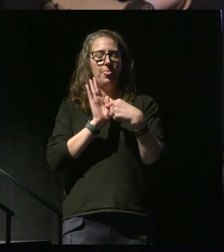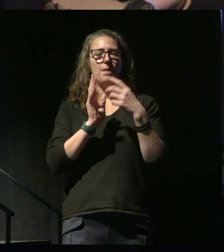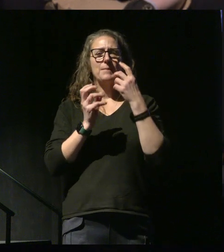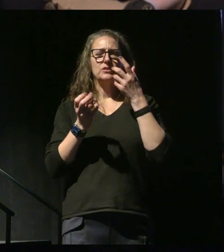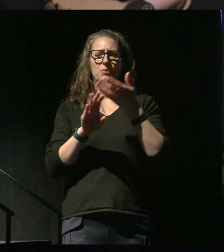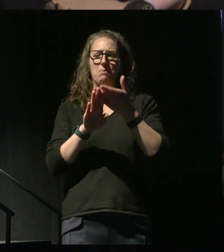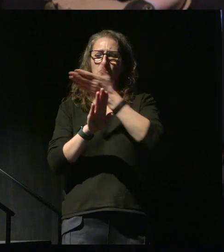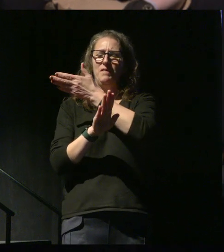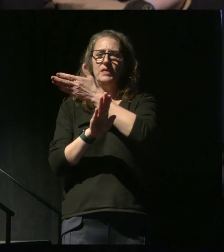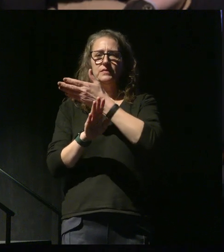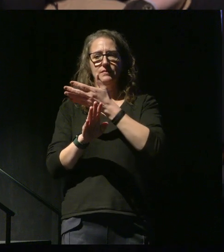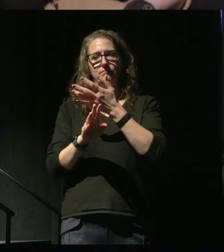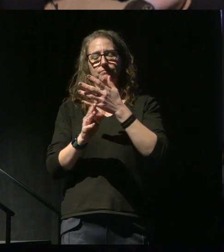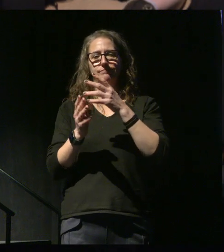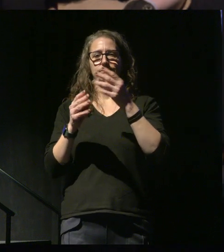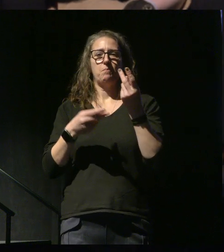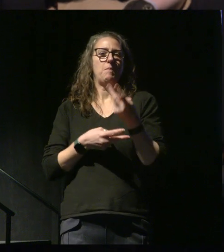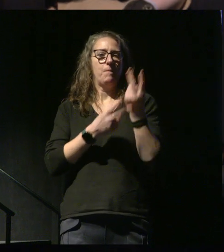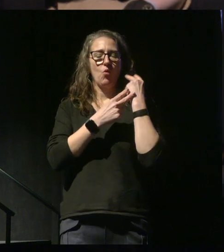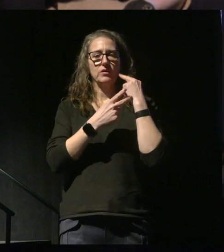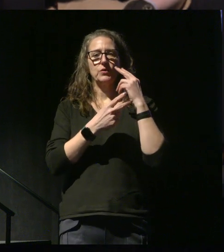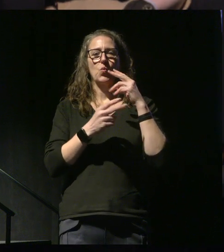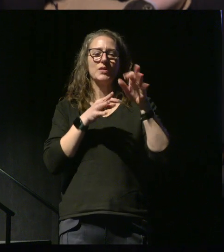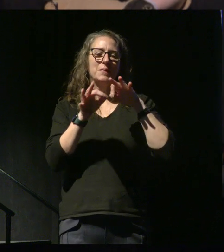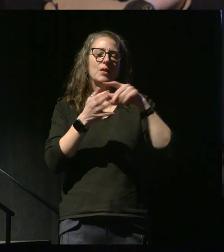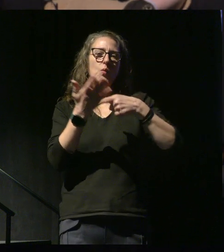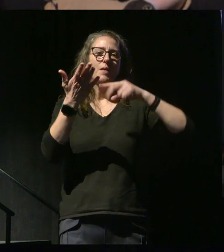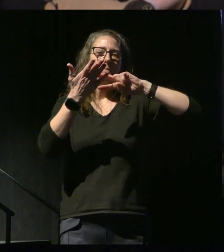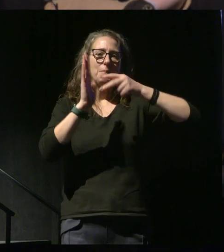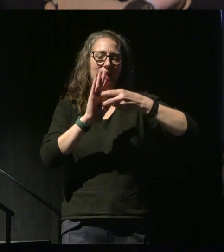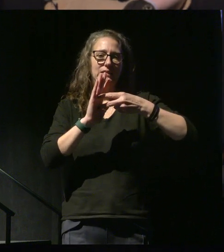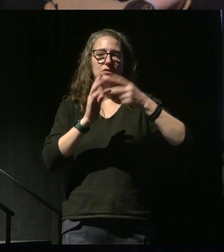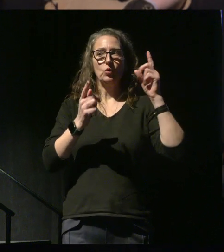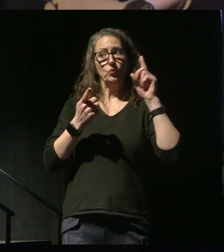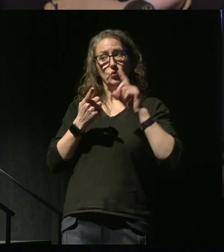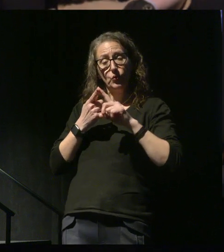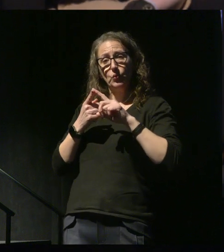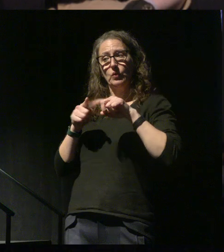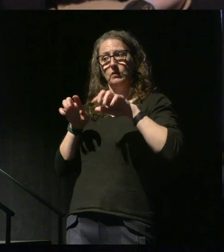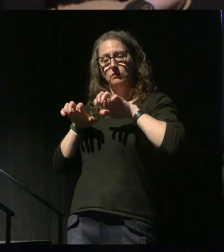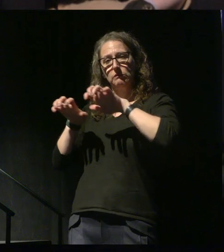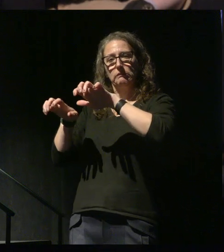Mm-mm. - Mm. And it was really such a pleasure, you know,